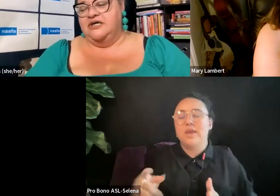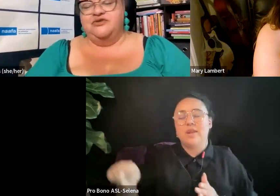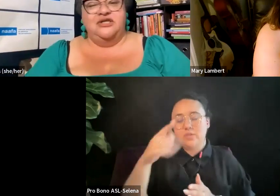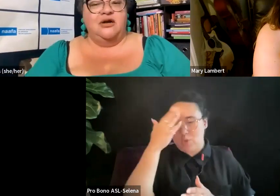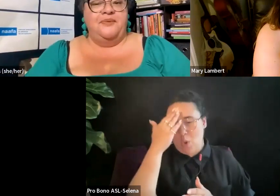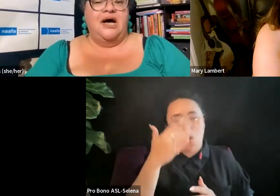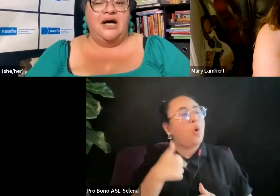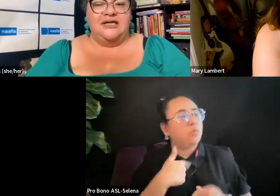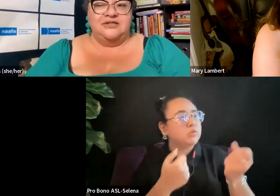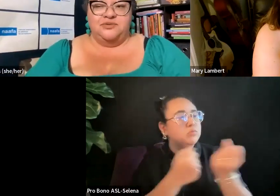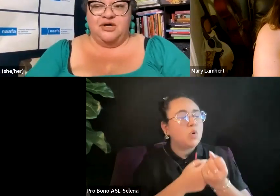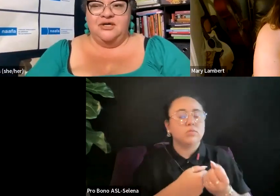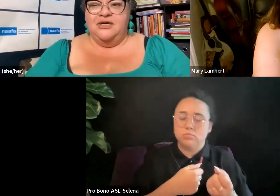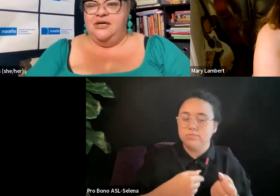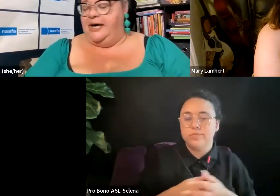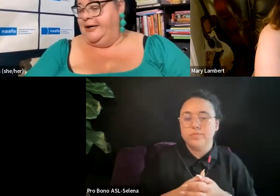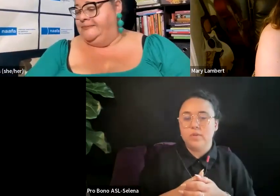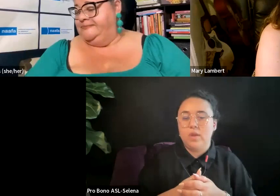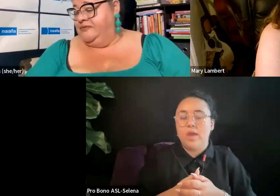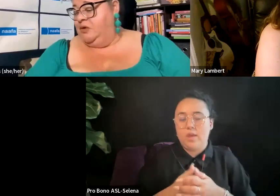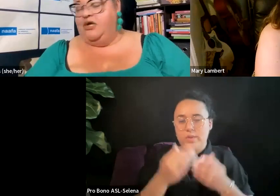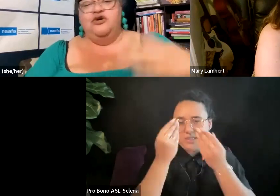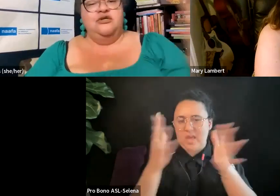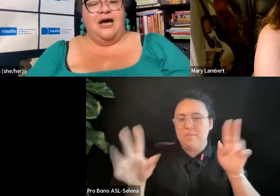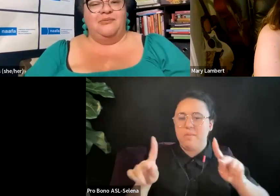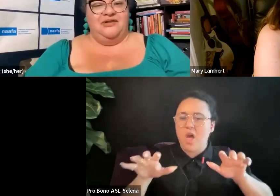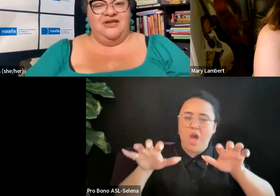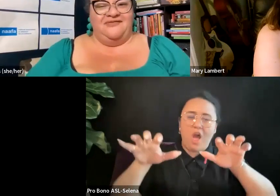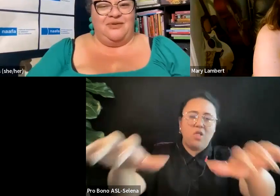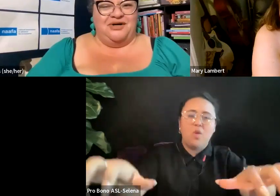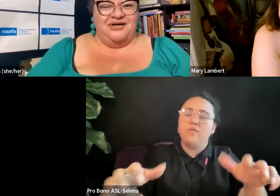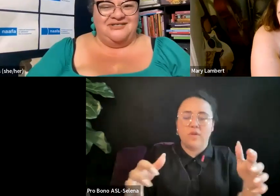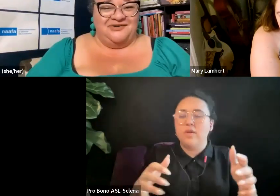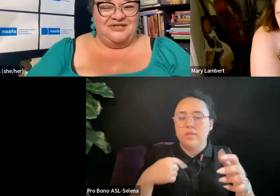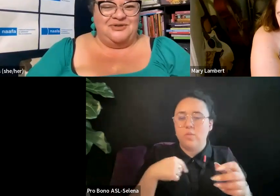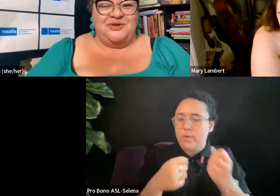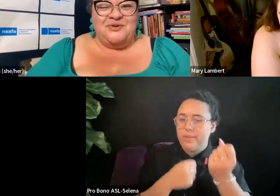the country that are behind this work. We could not bring the NAAFA Webinar Series to you